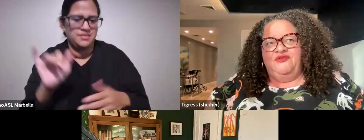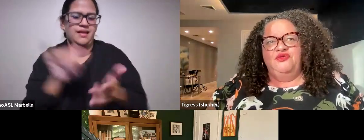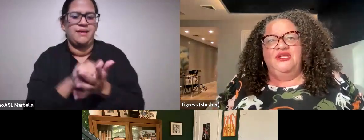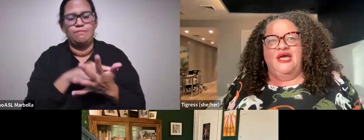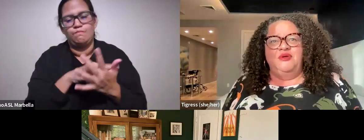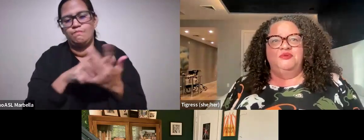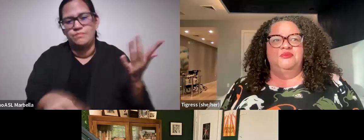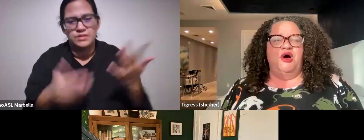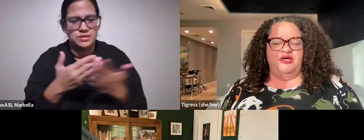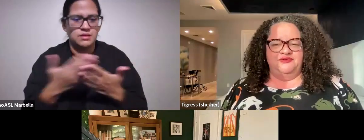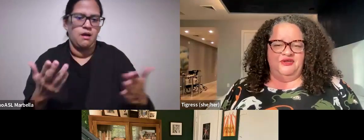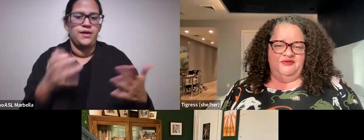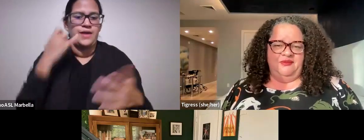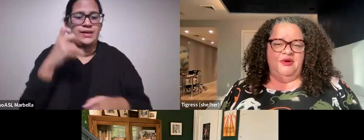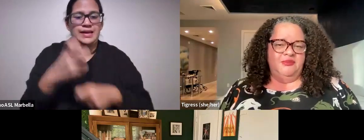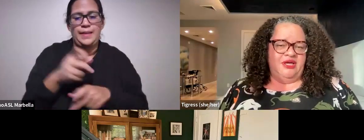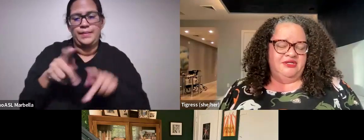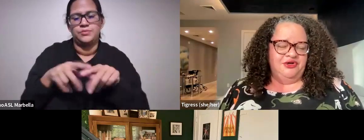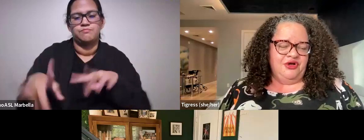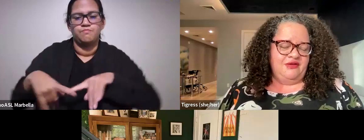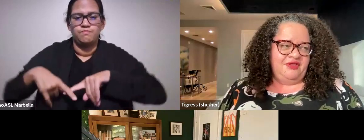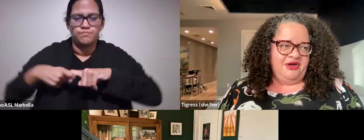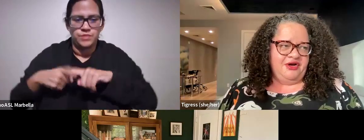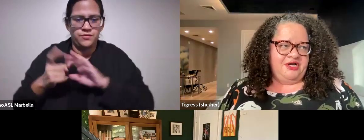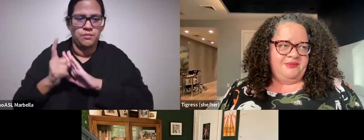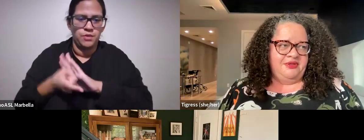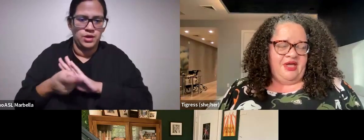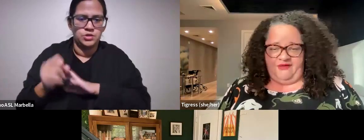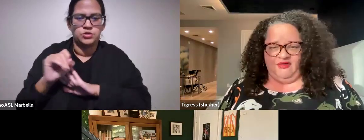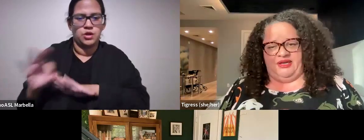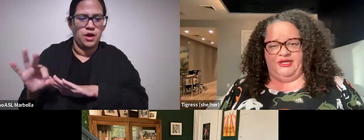if you could get people to pause for even a moment and turn off everybody